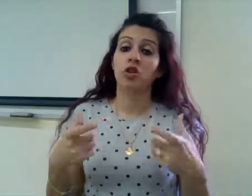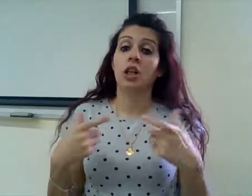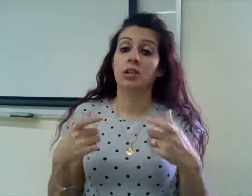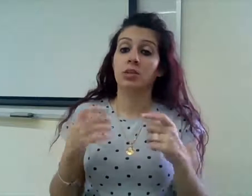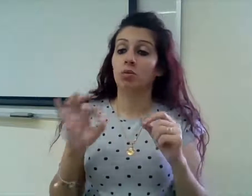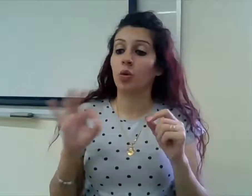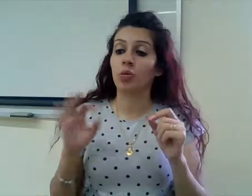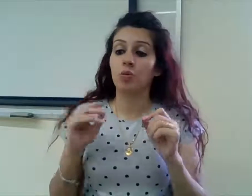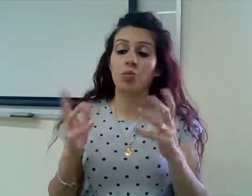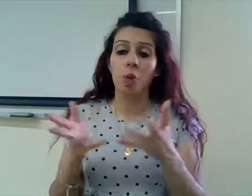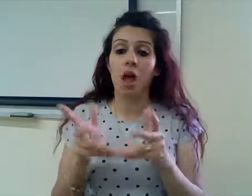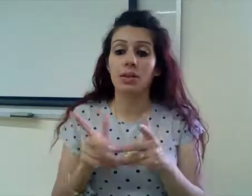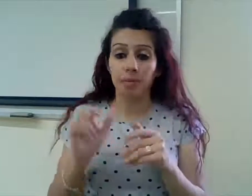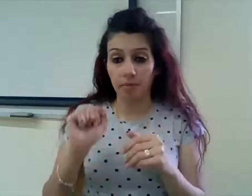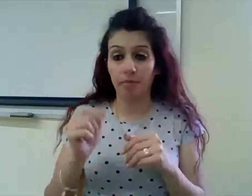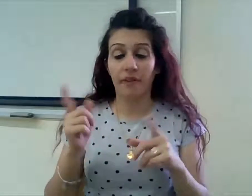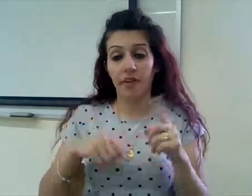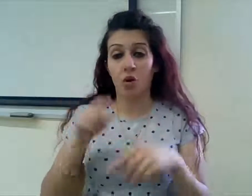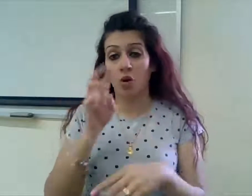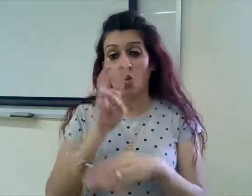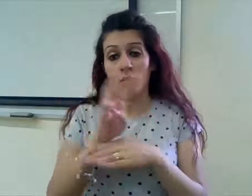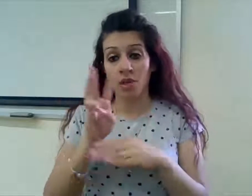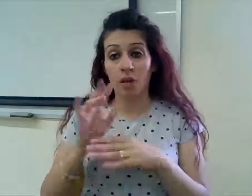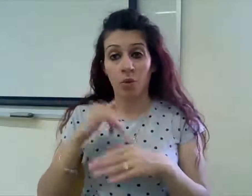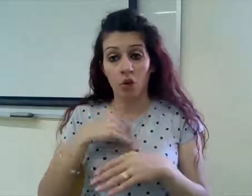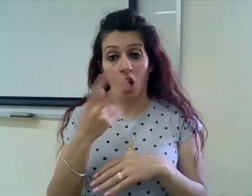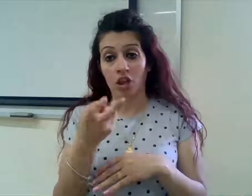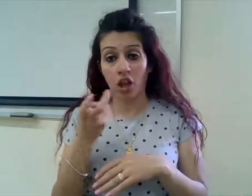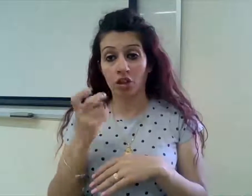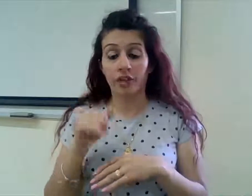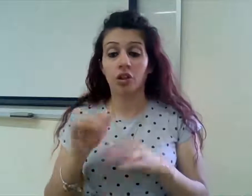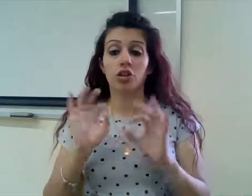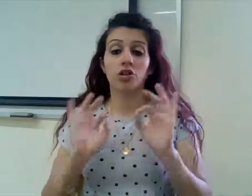you know just listening to the global conversation a lot of the initial focus